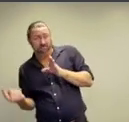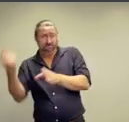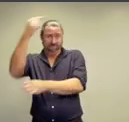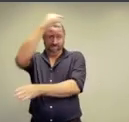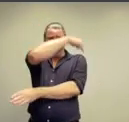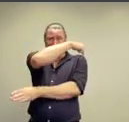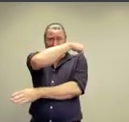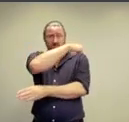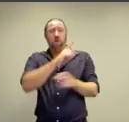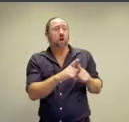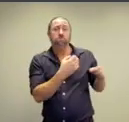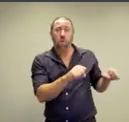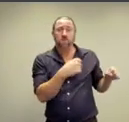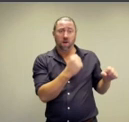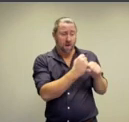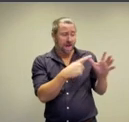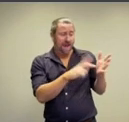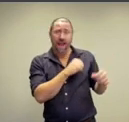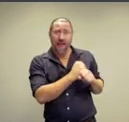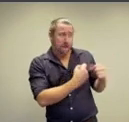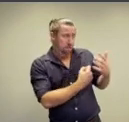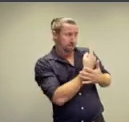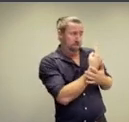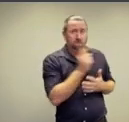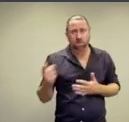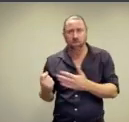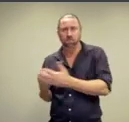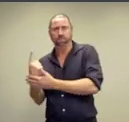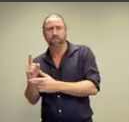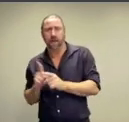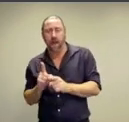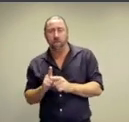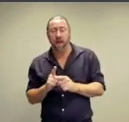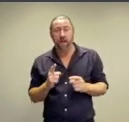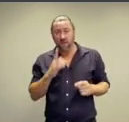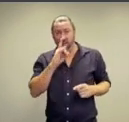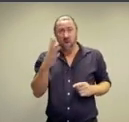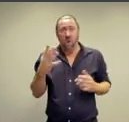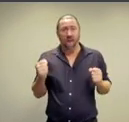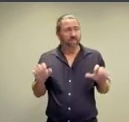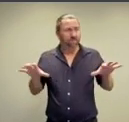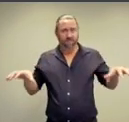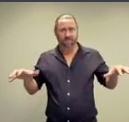beginning where you know motorcycle gangs emerge. They're kind of one and the same, they're just two very different tangents that